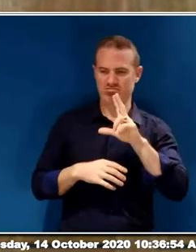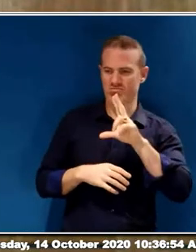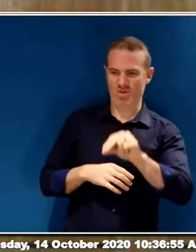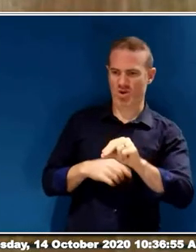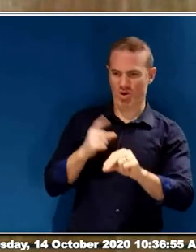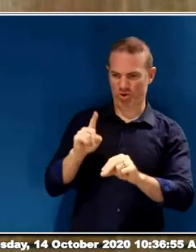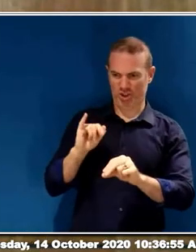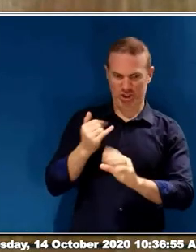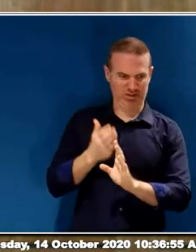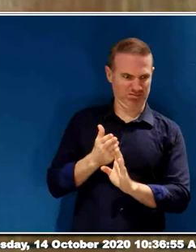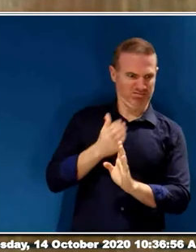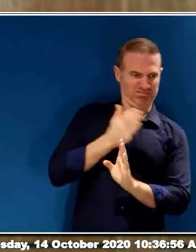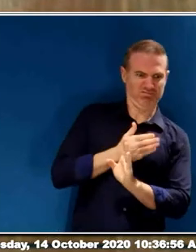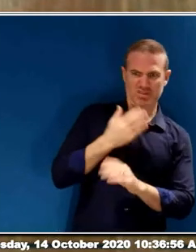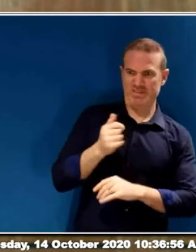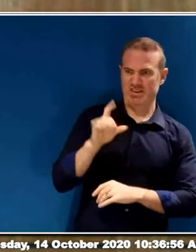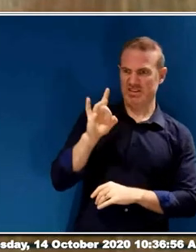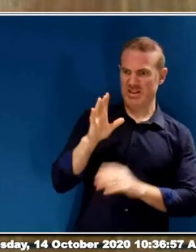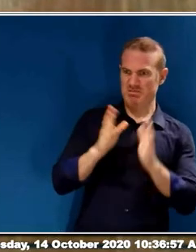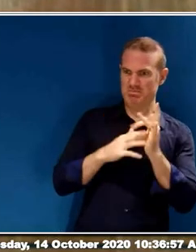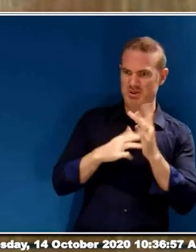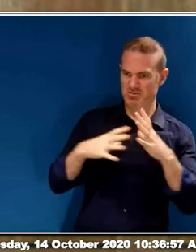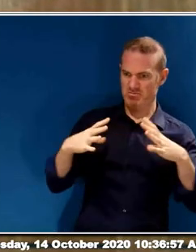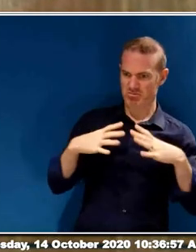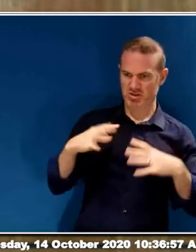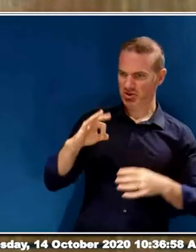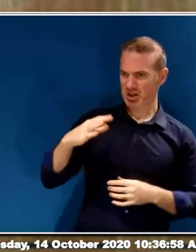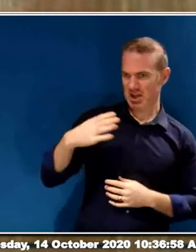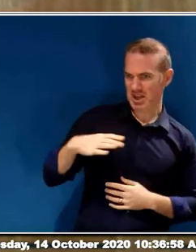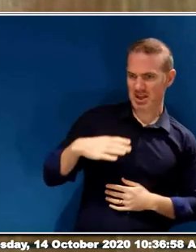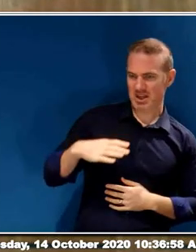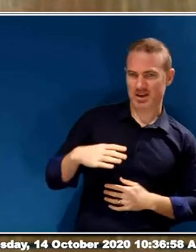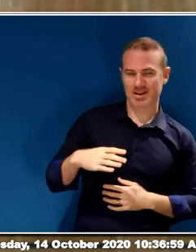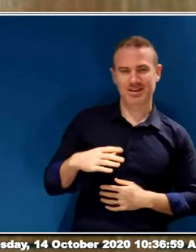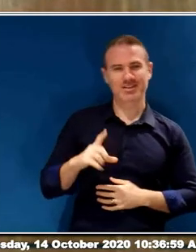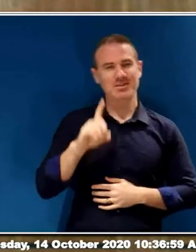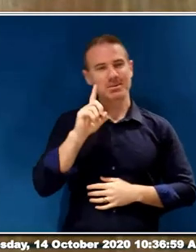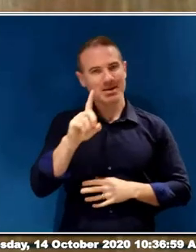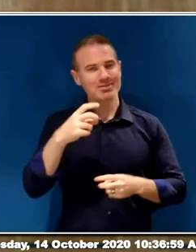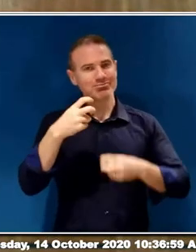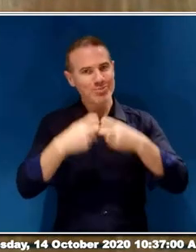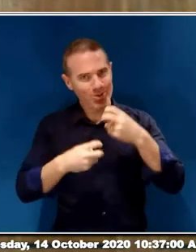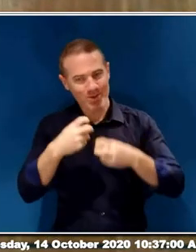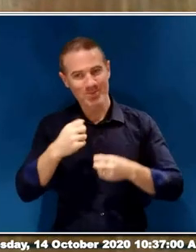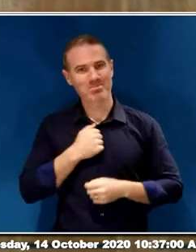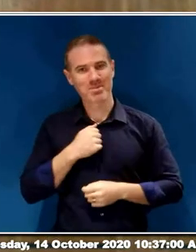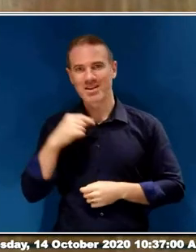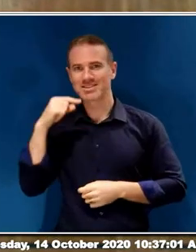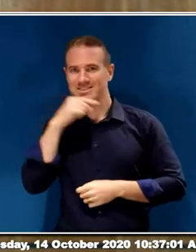The problem with that is that Kobe can't recognise, whilst it was well and good